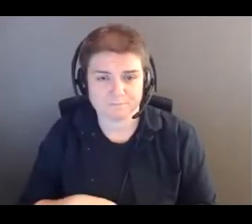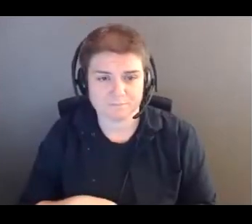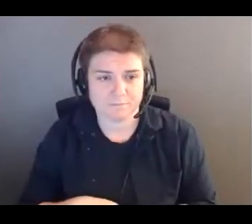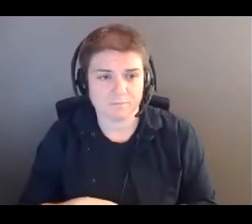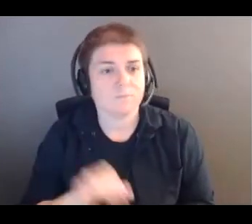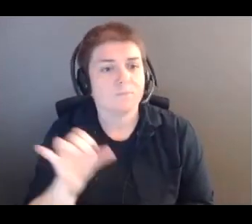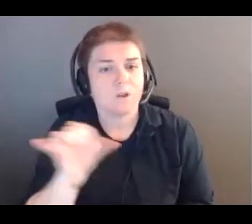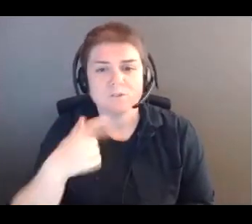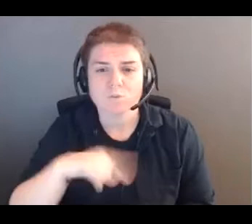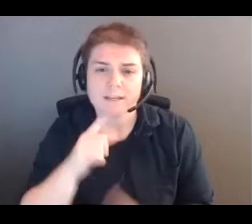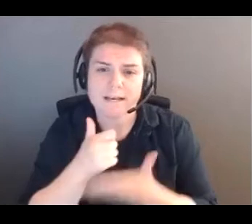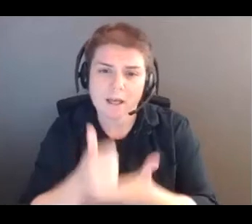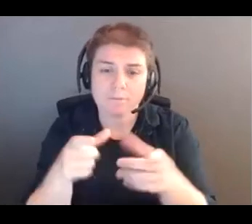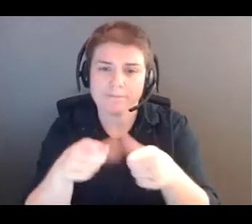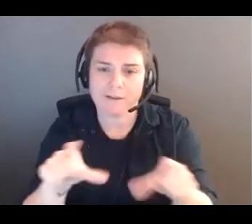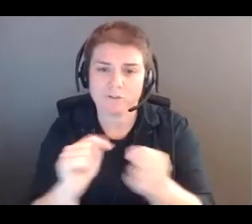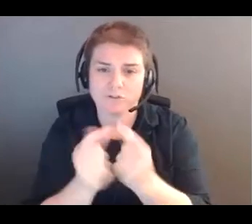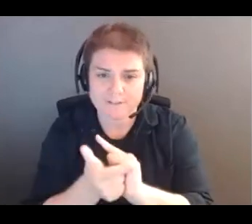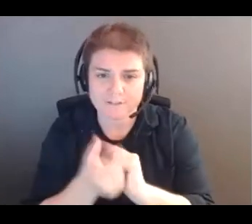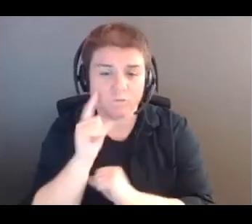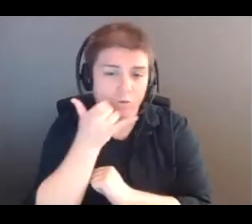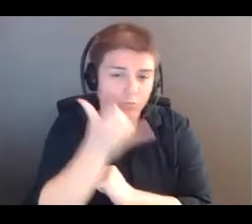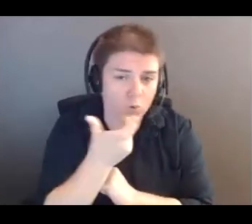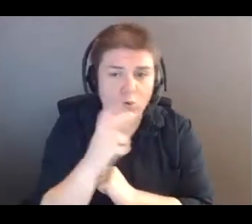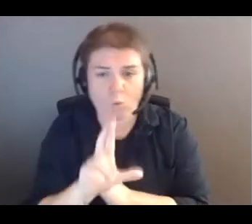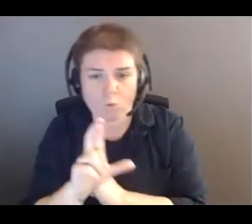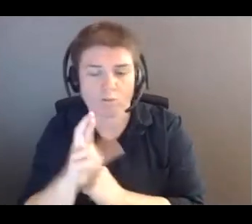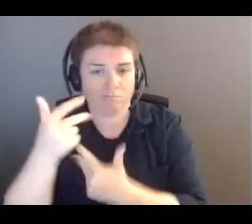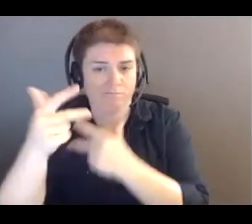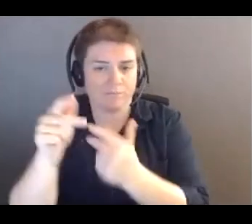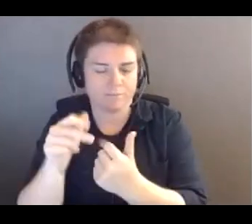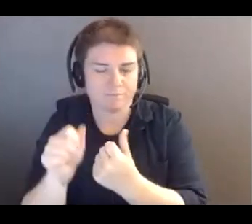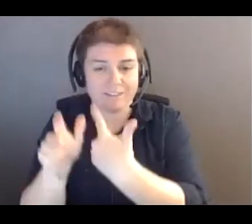language interpretation for phone or video meetings and grant writing assistance if you